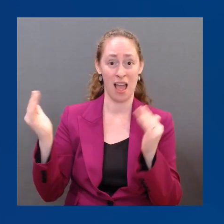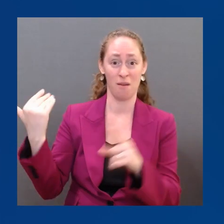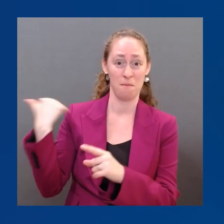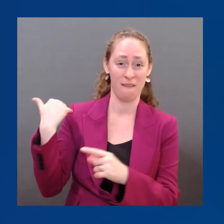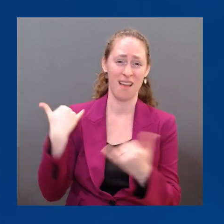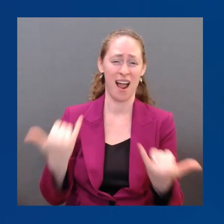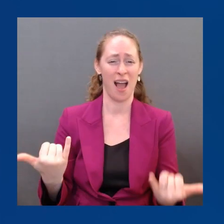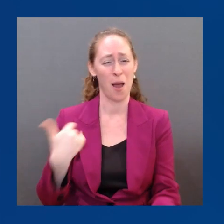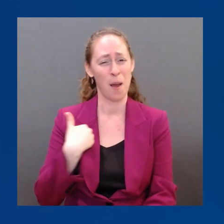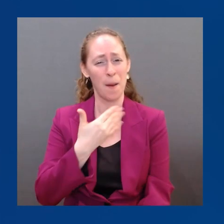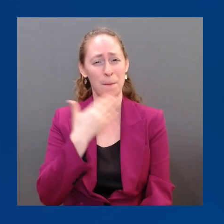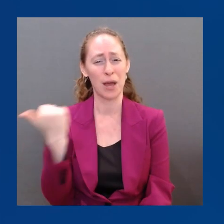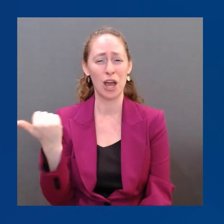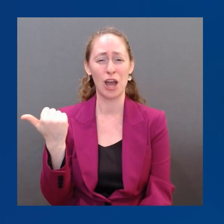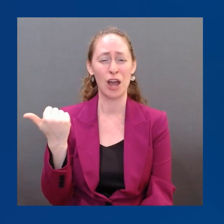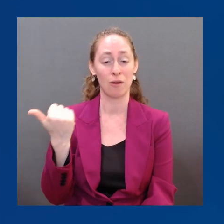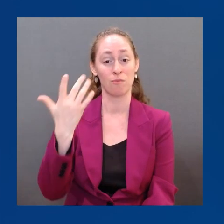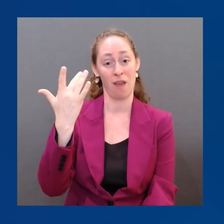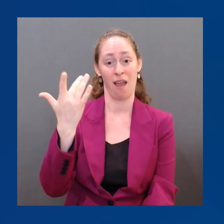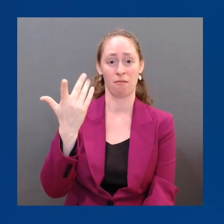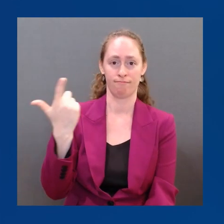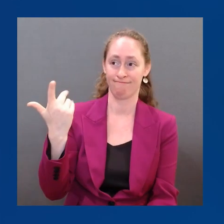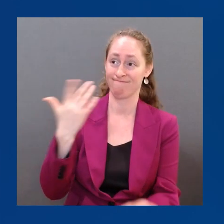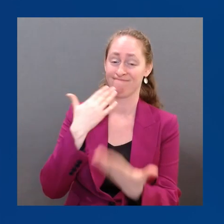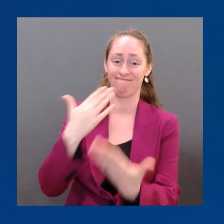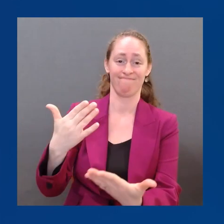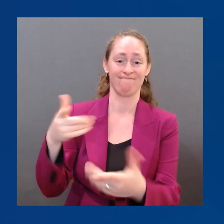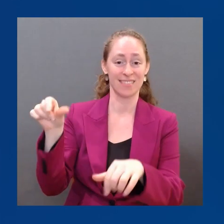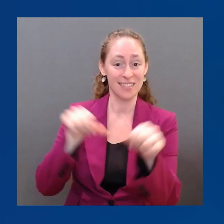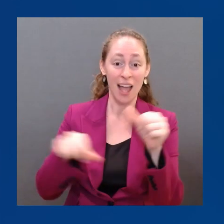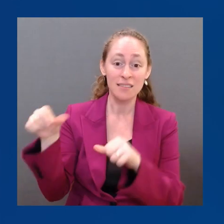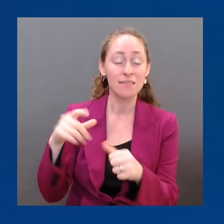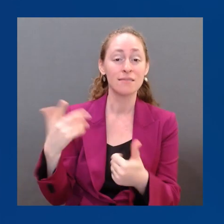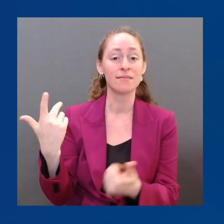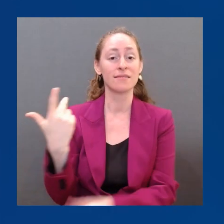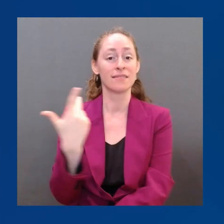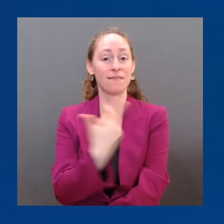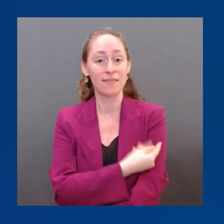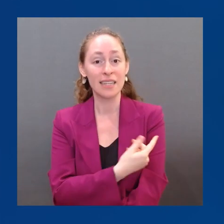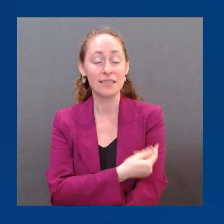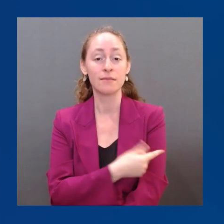vaccines, boosters, therapeutics, testing, masks --